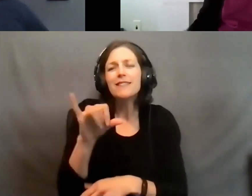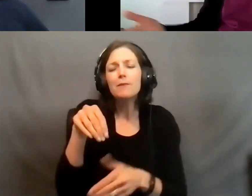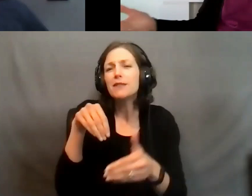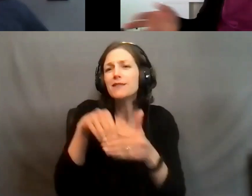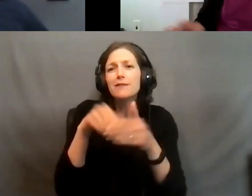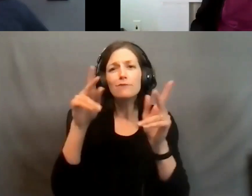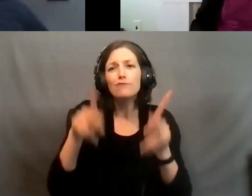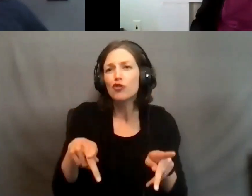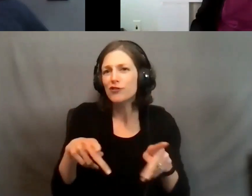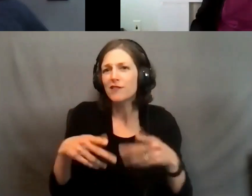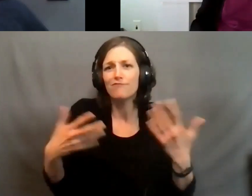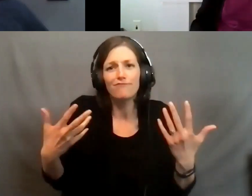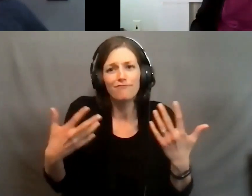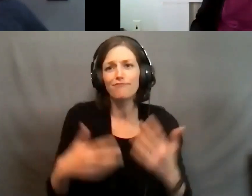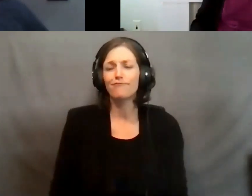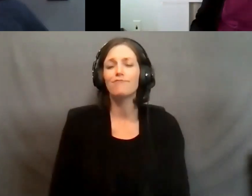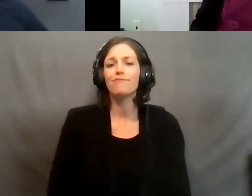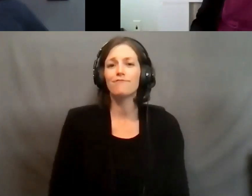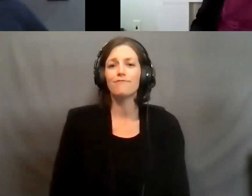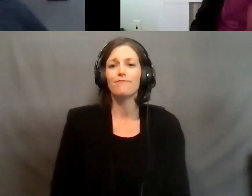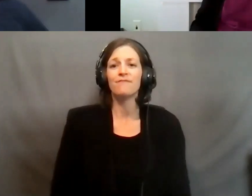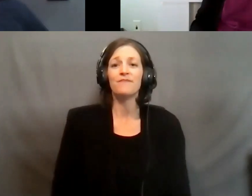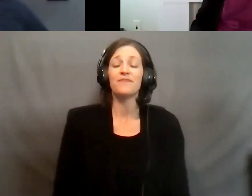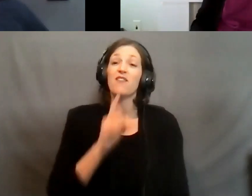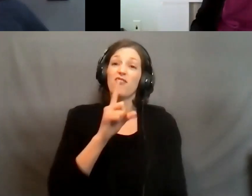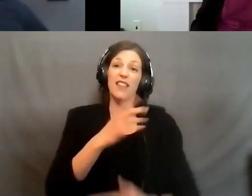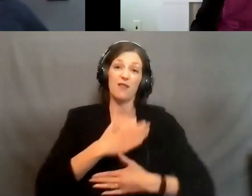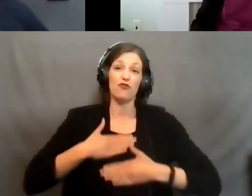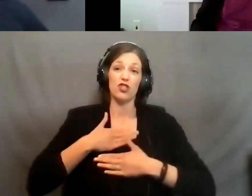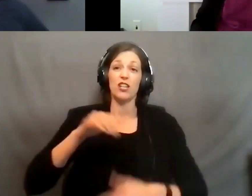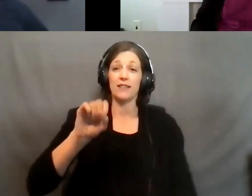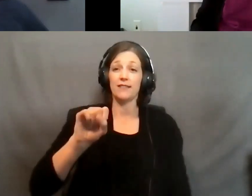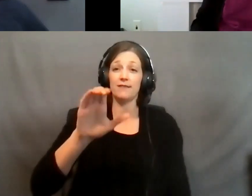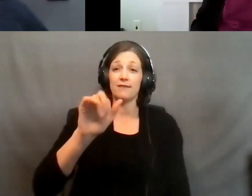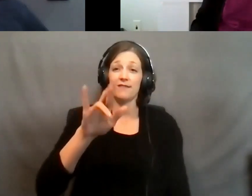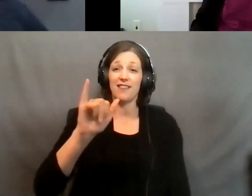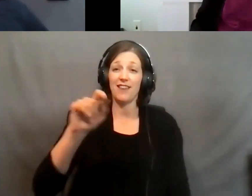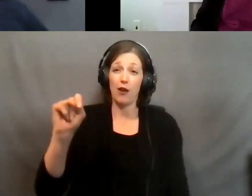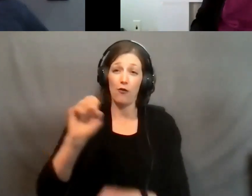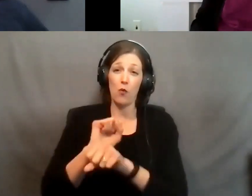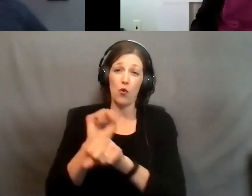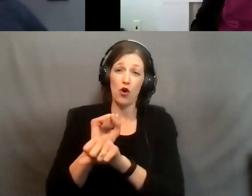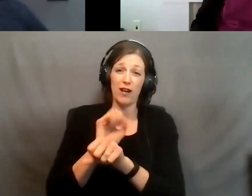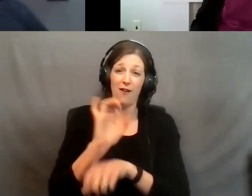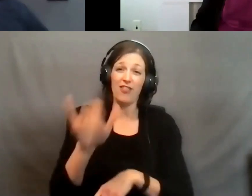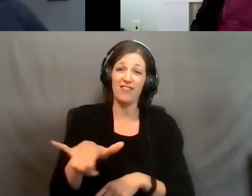in a room with a lot of banquet 13:15:39 tables. I really appreciate Scarritt working on that 13:15:43 so it's not just table 1,